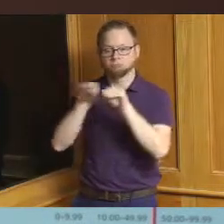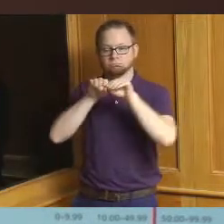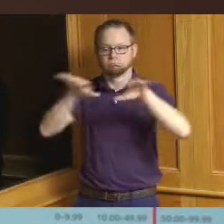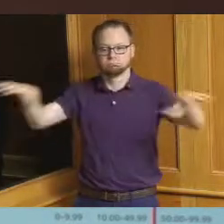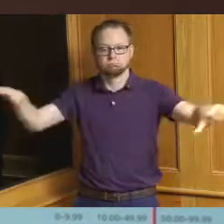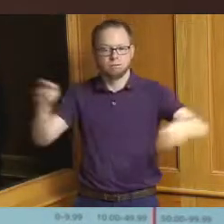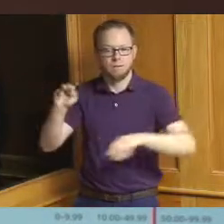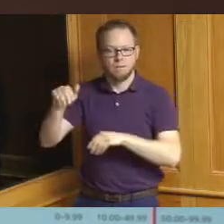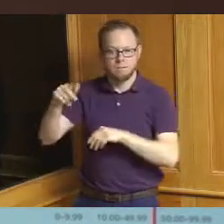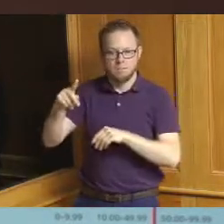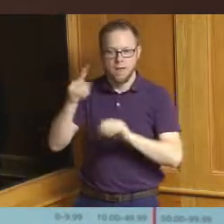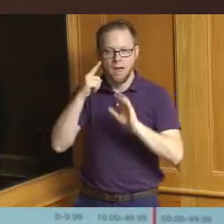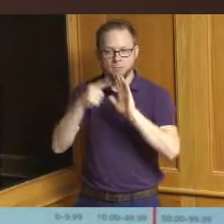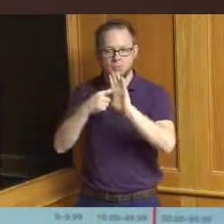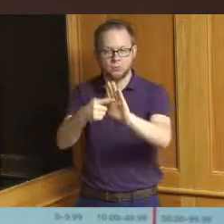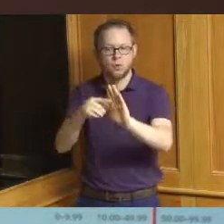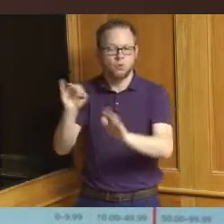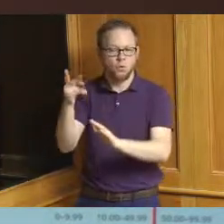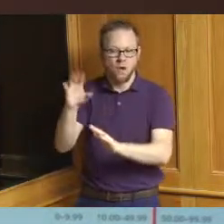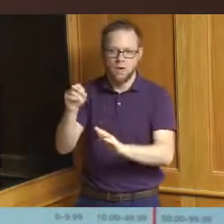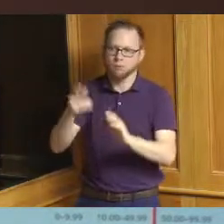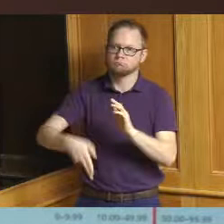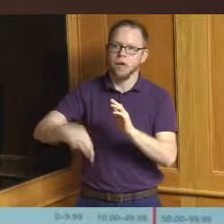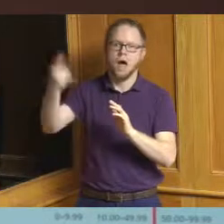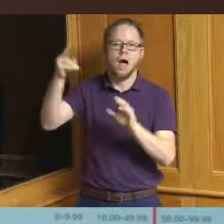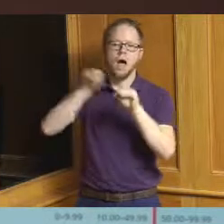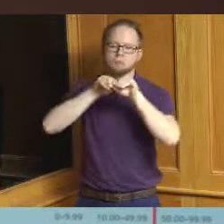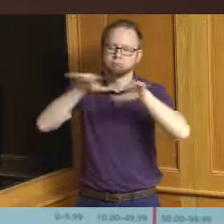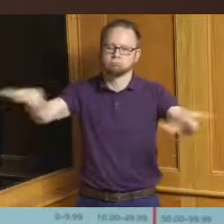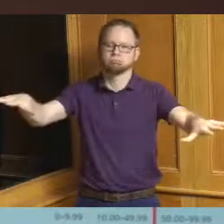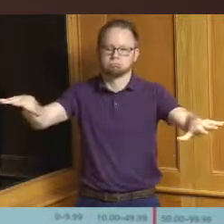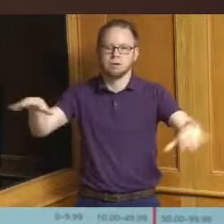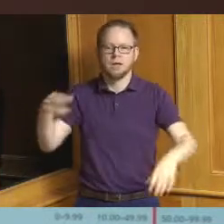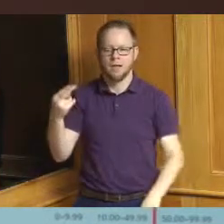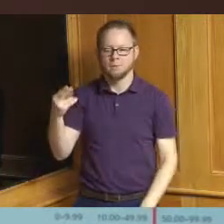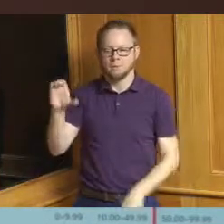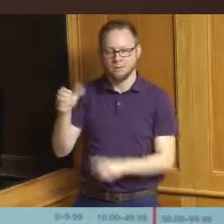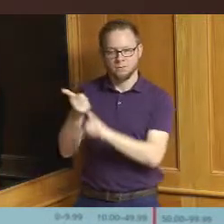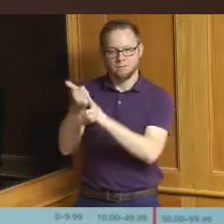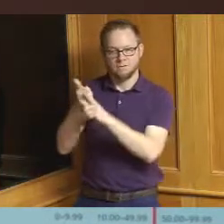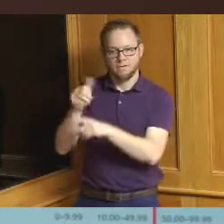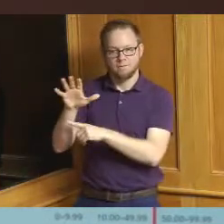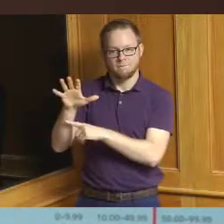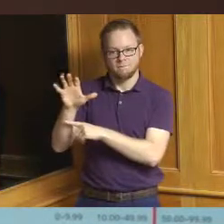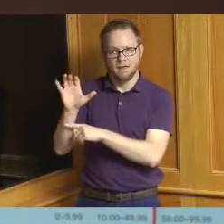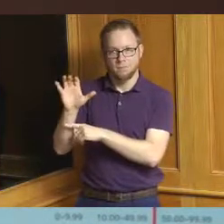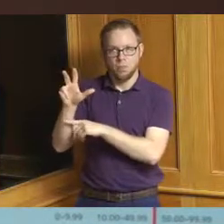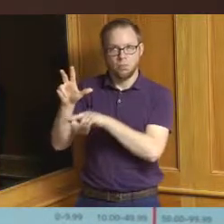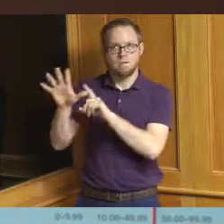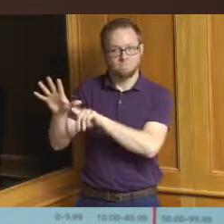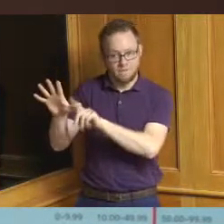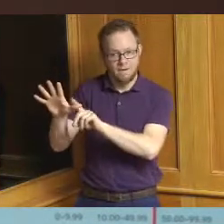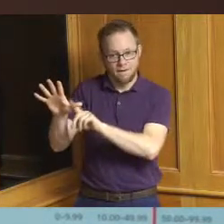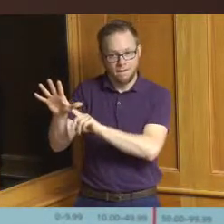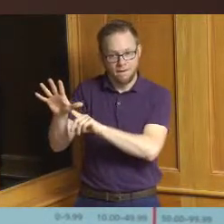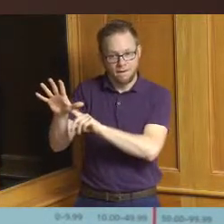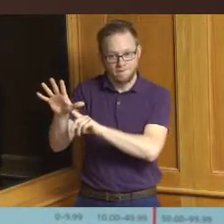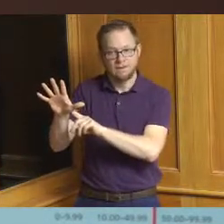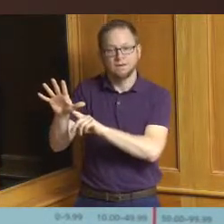Ohio remains high transmission Hamilton County has 535 case cases per 100,000 so that's the